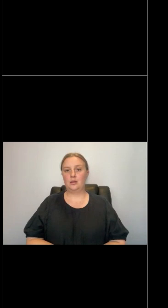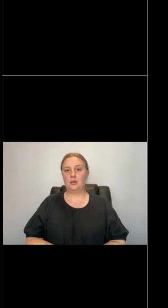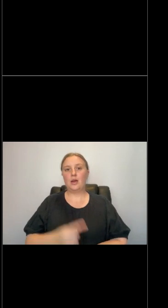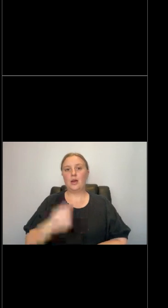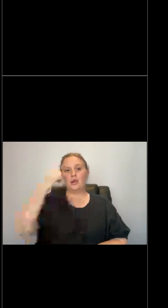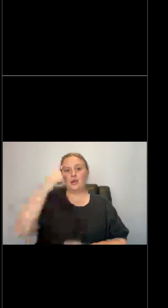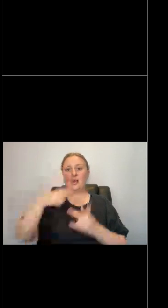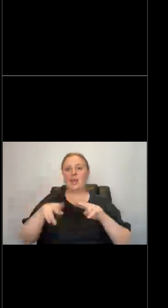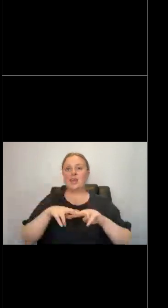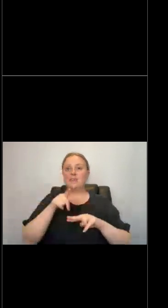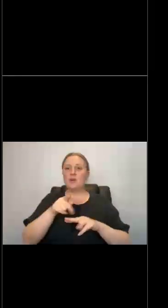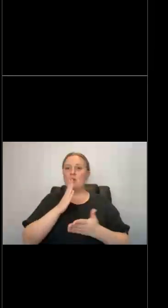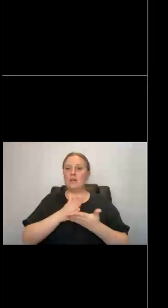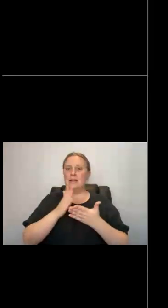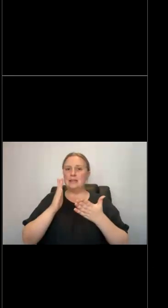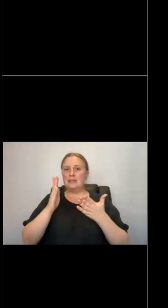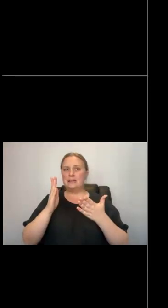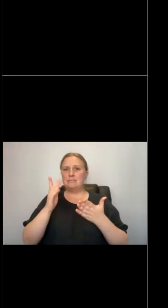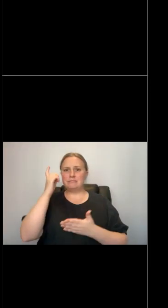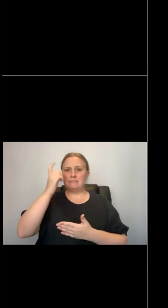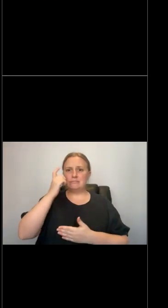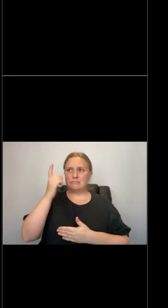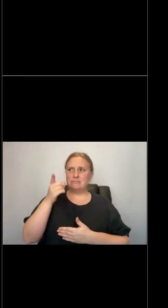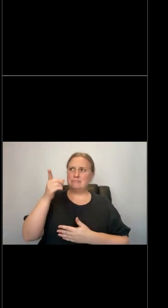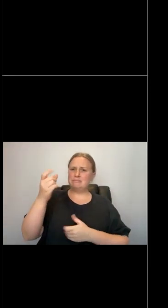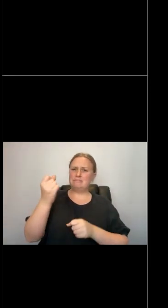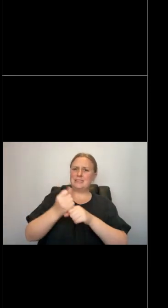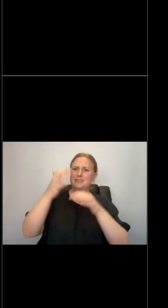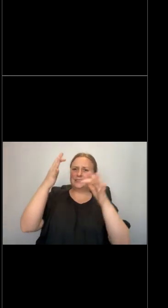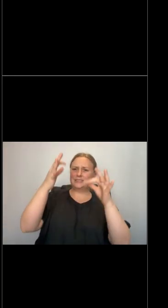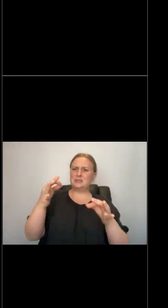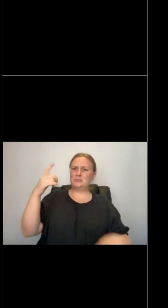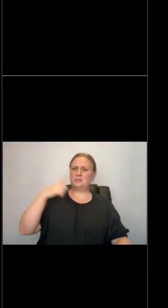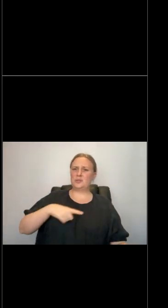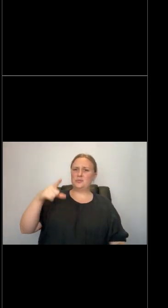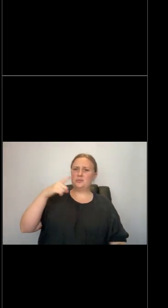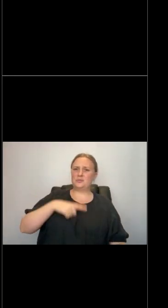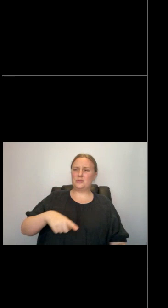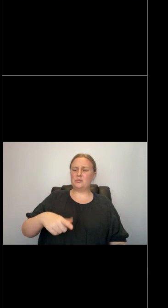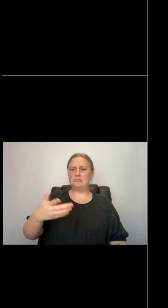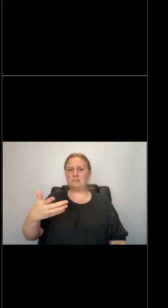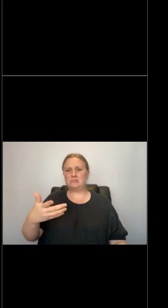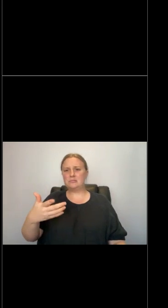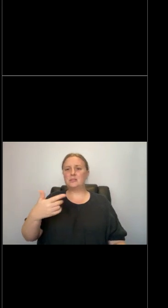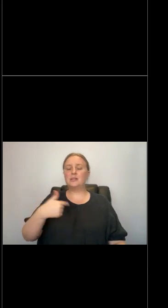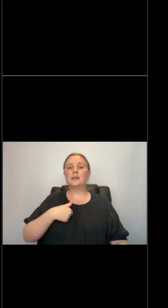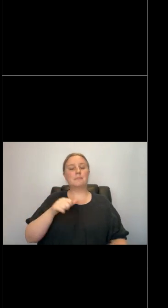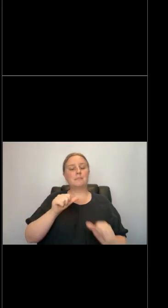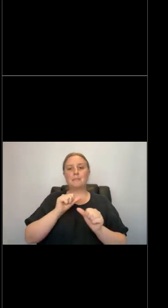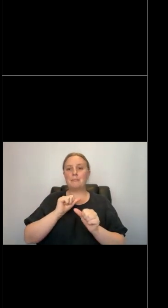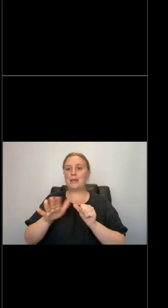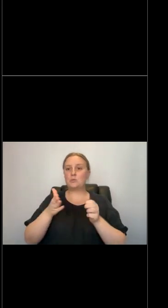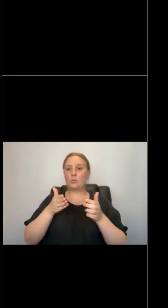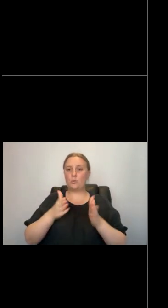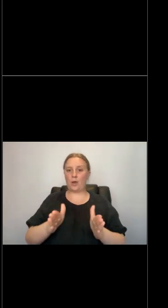why the tribunal has made a certain decision, it is best to request a statement of reasons